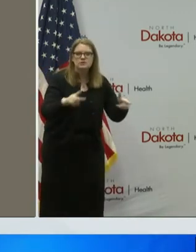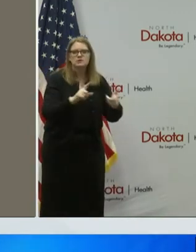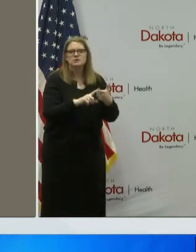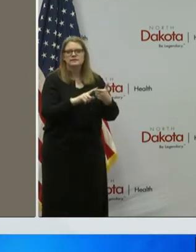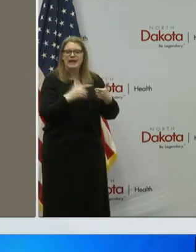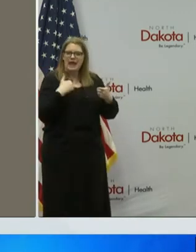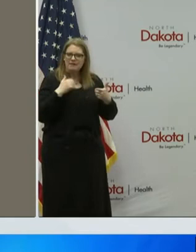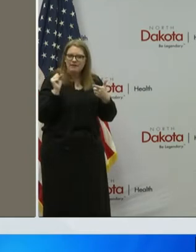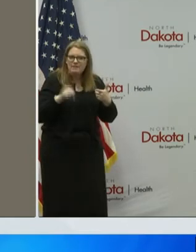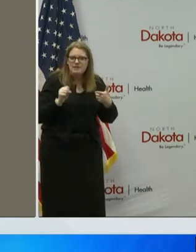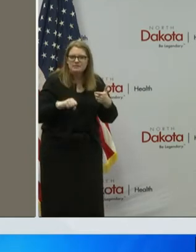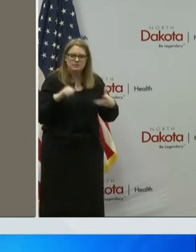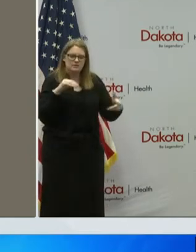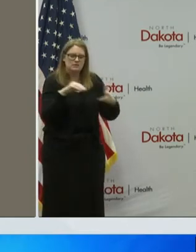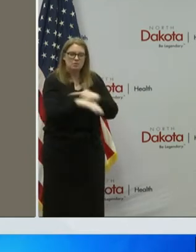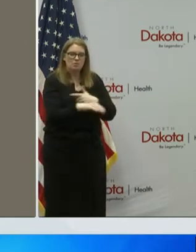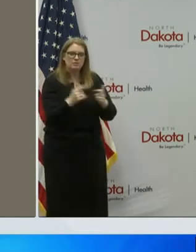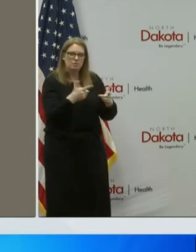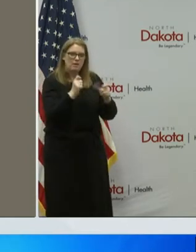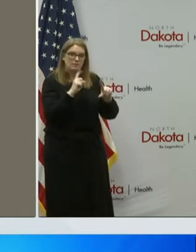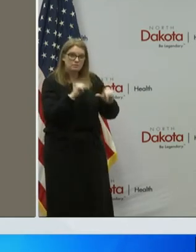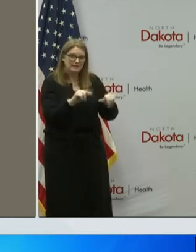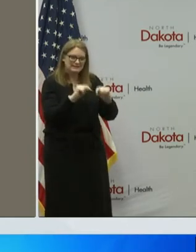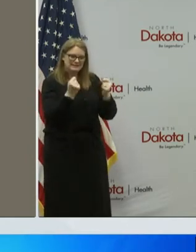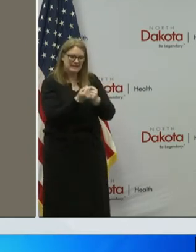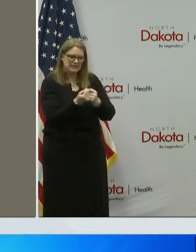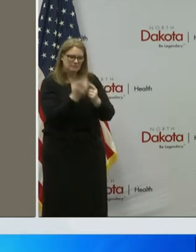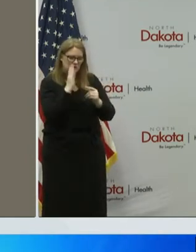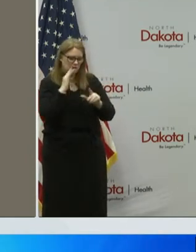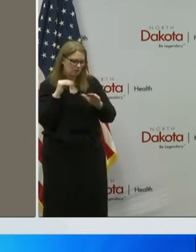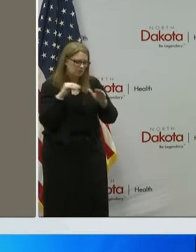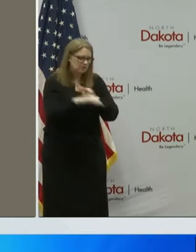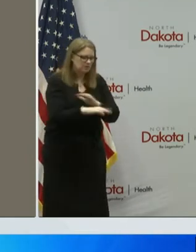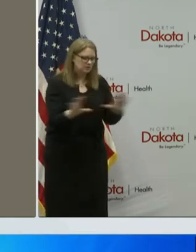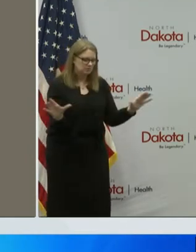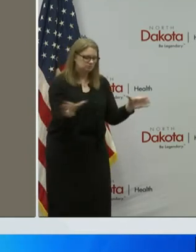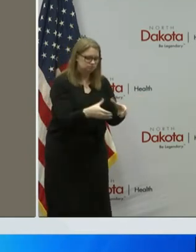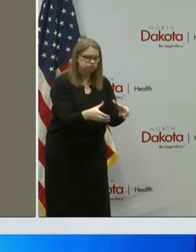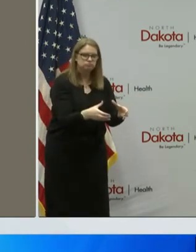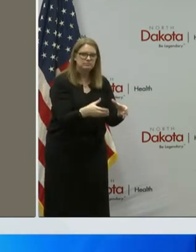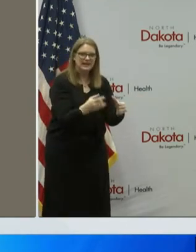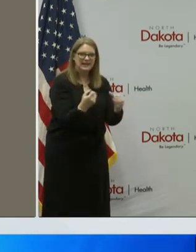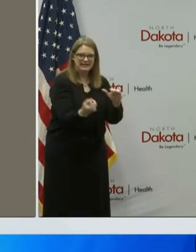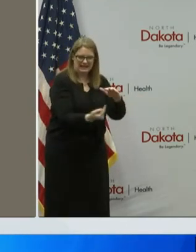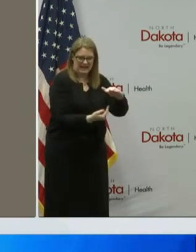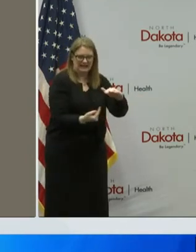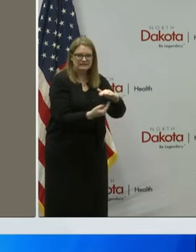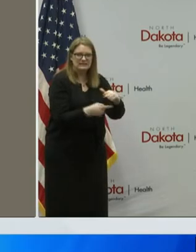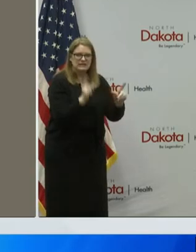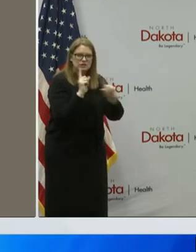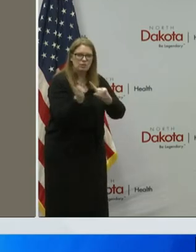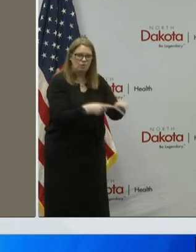VIRUS. IT TELLS US DO WE HAVE THE CAPABILITY TO COME IN WITH A